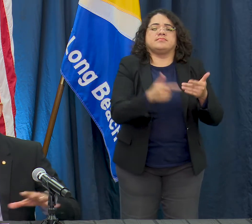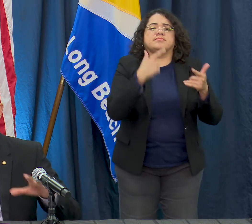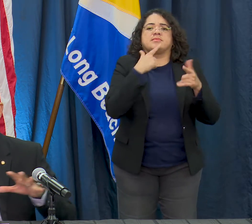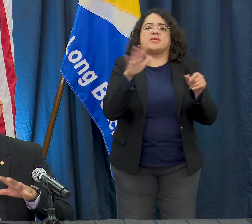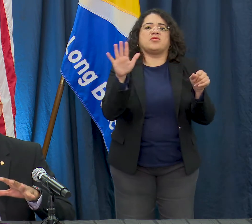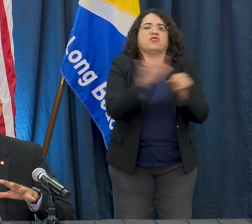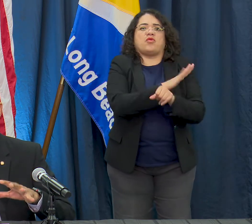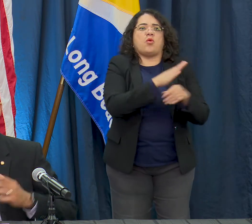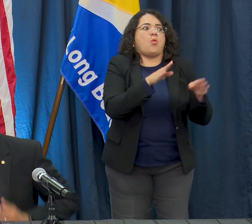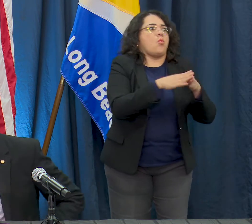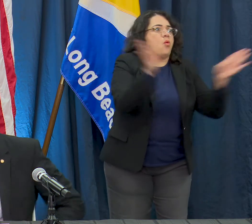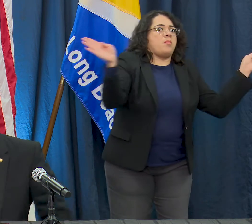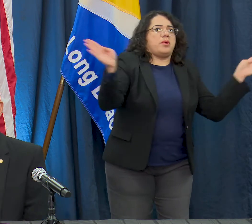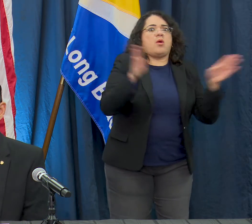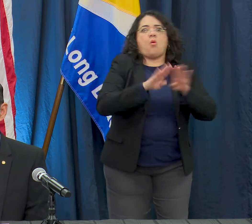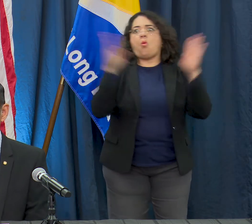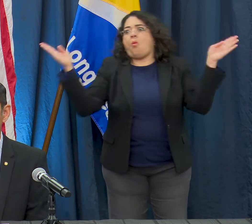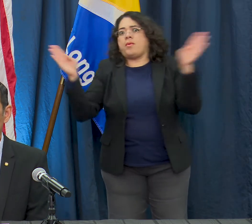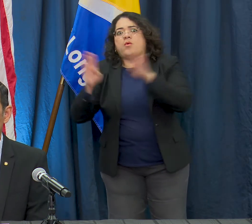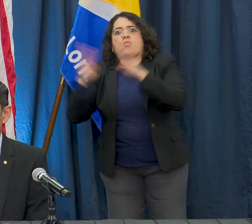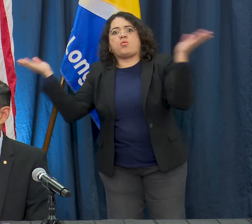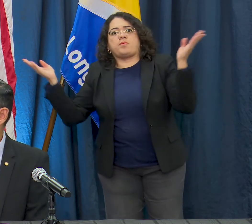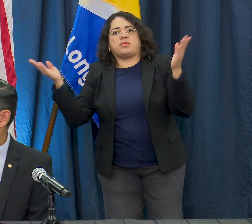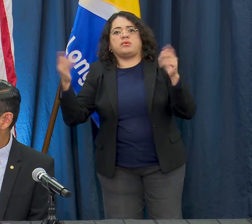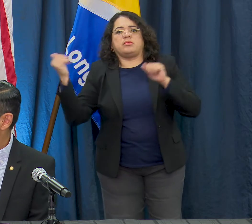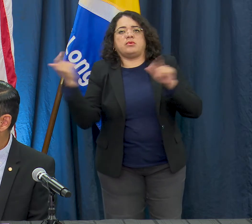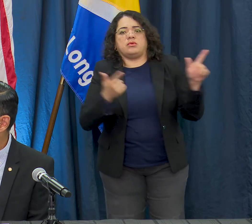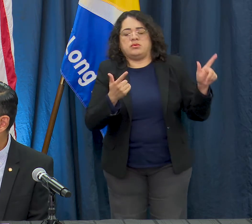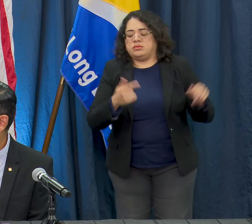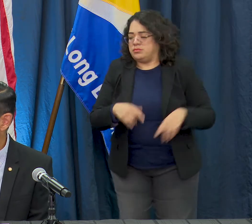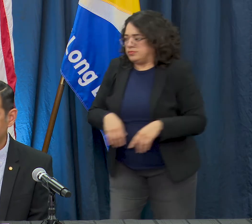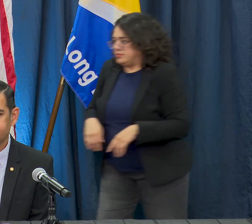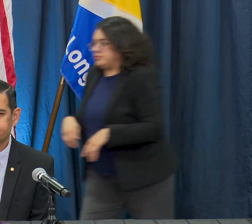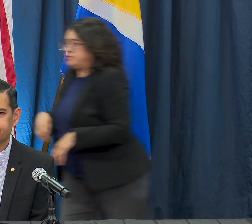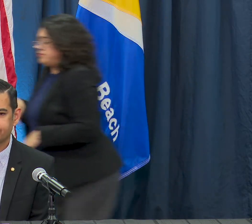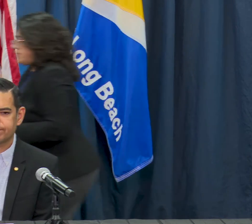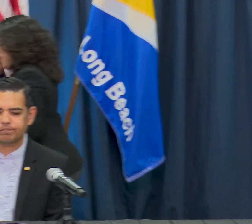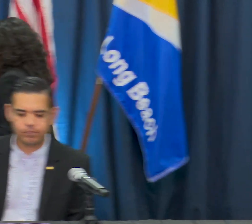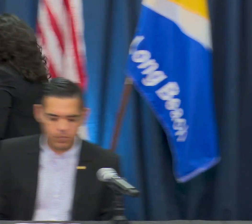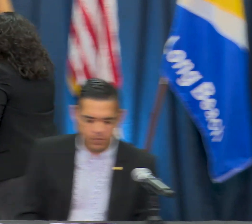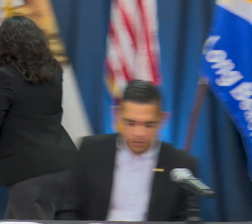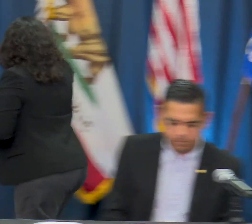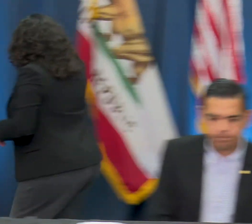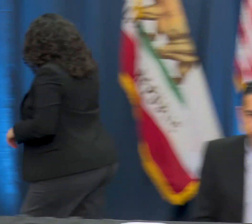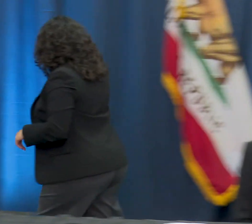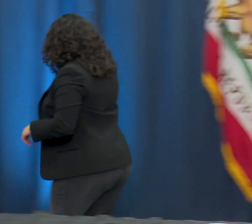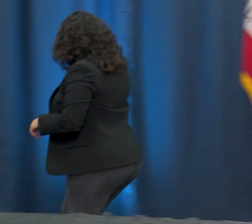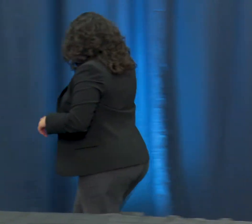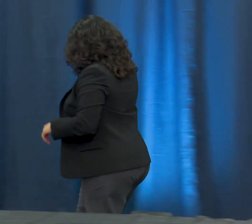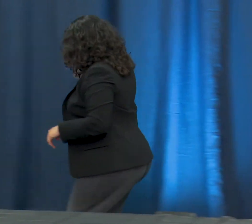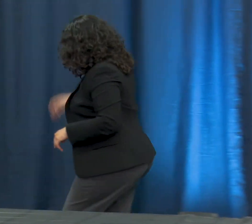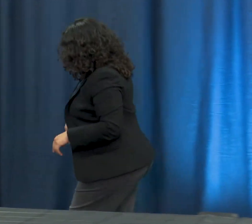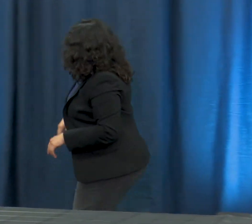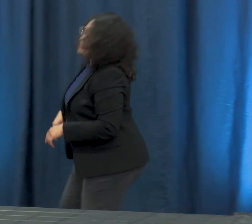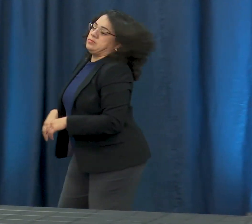on one day and yeah I think it's like what the Mayor said it